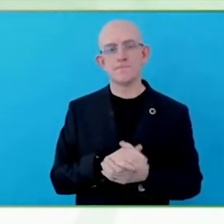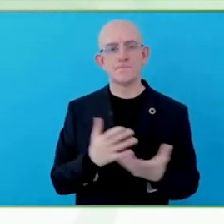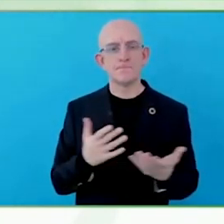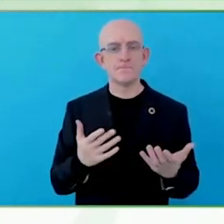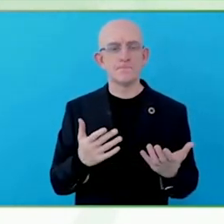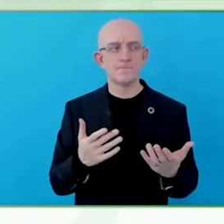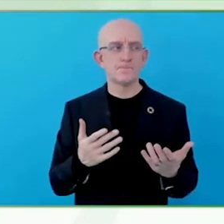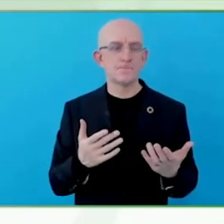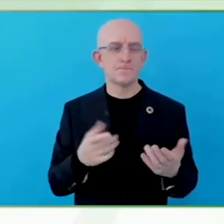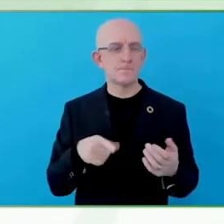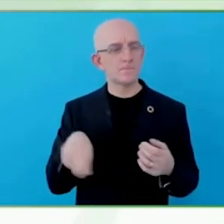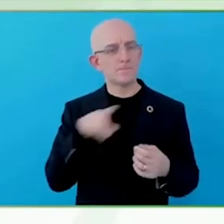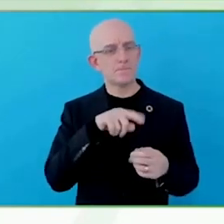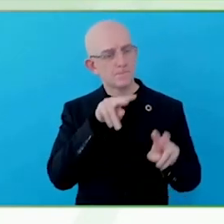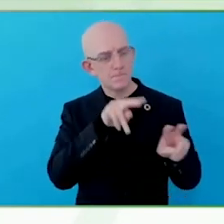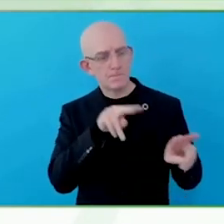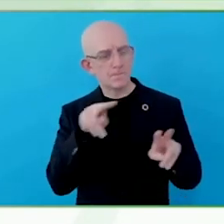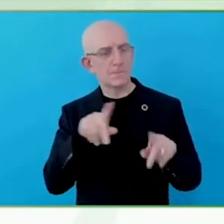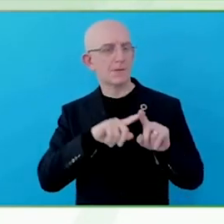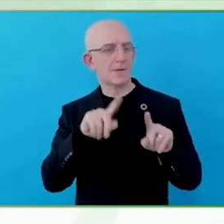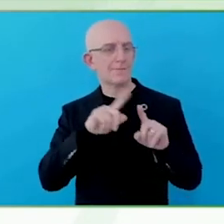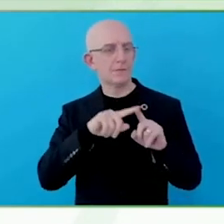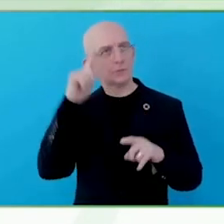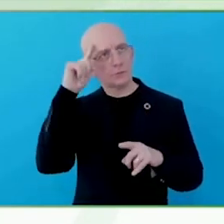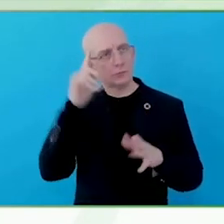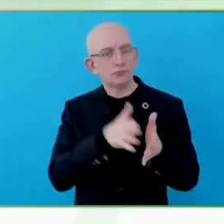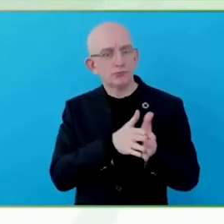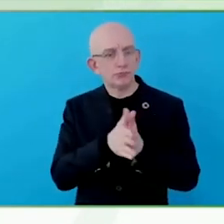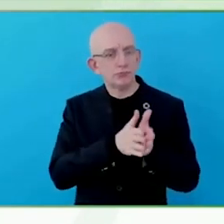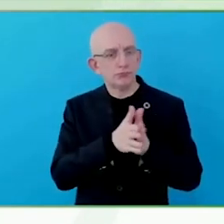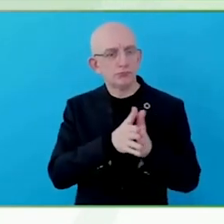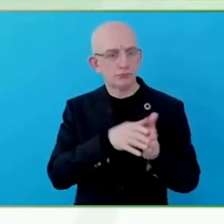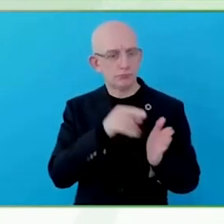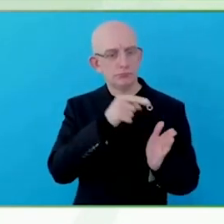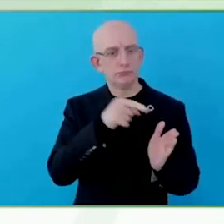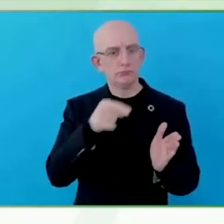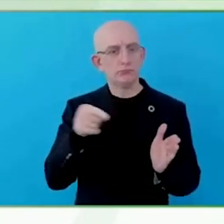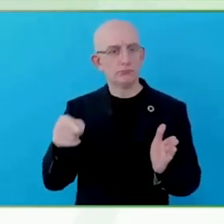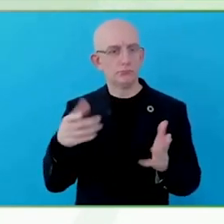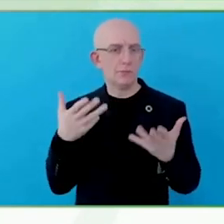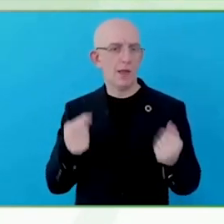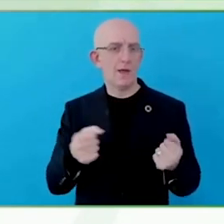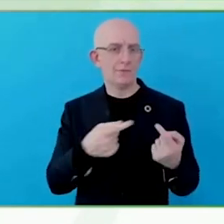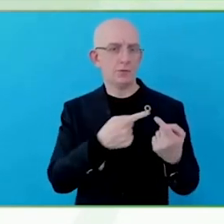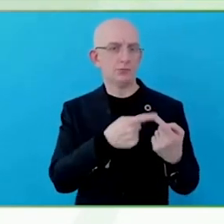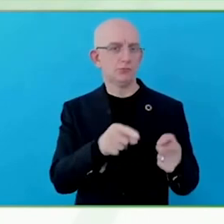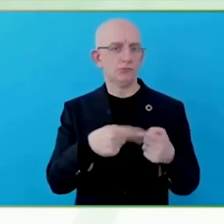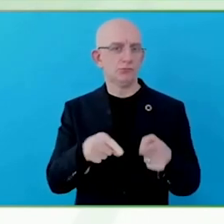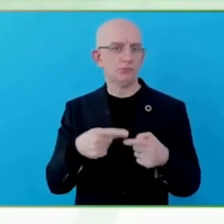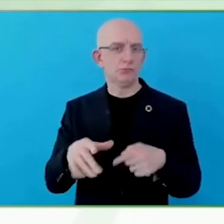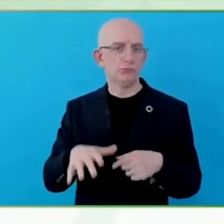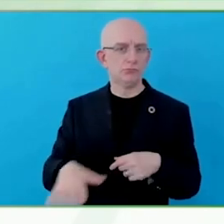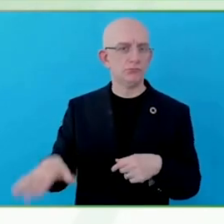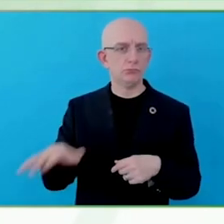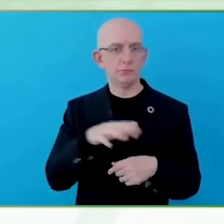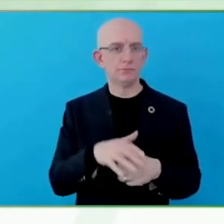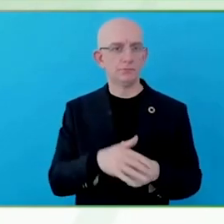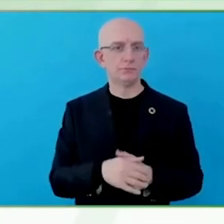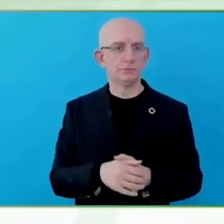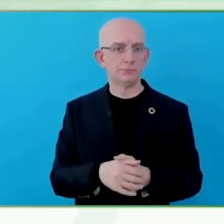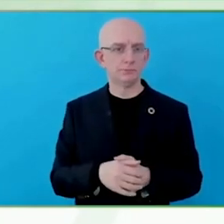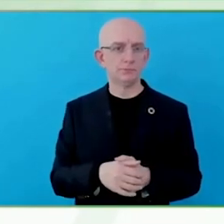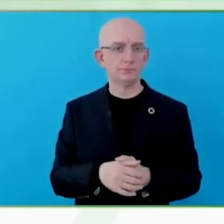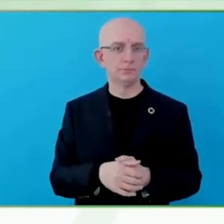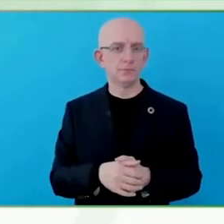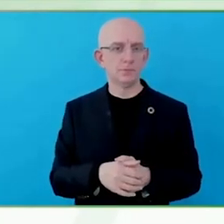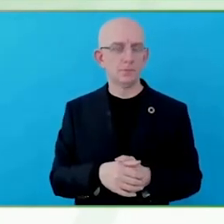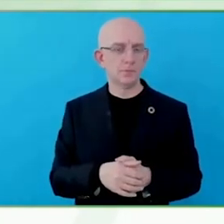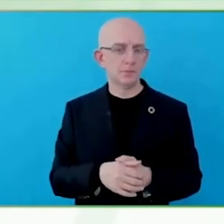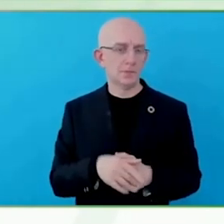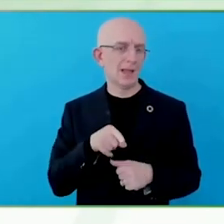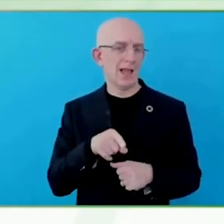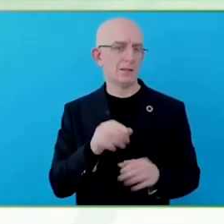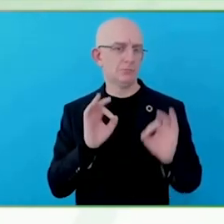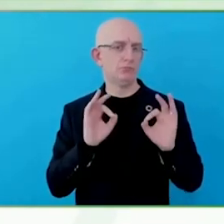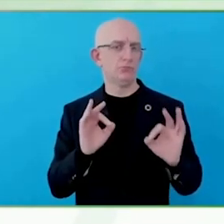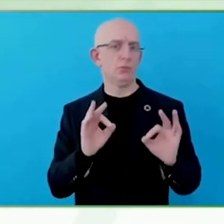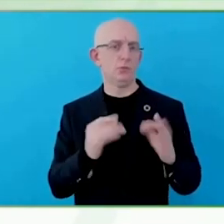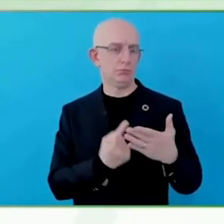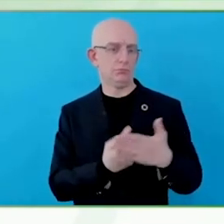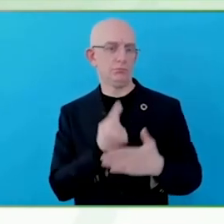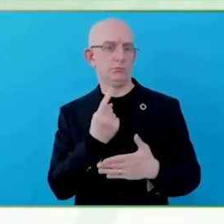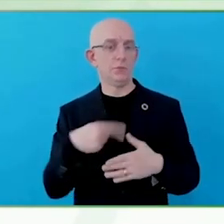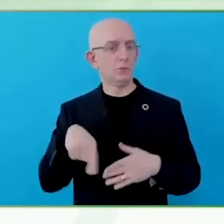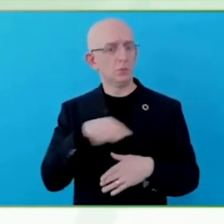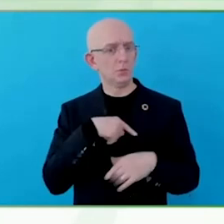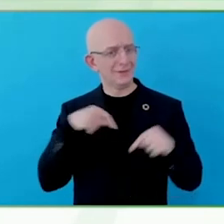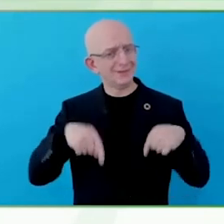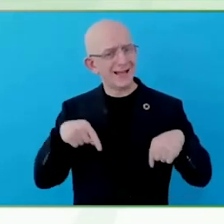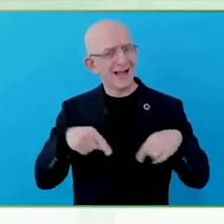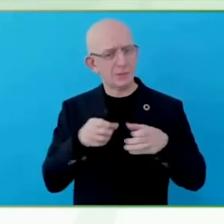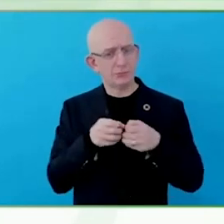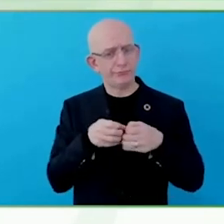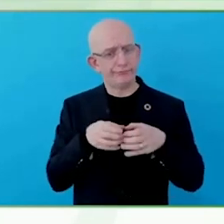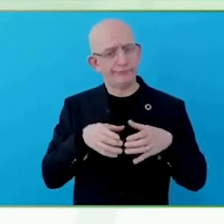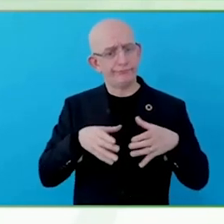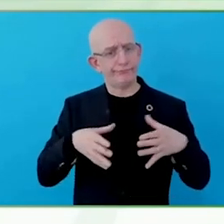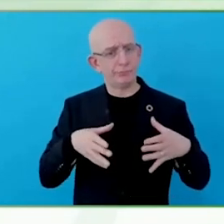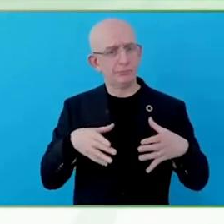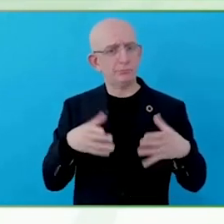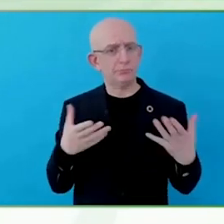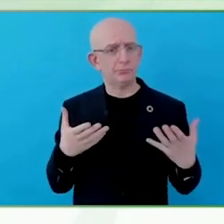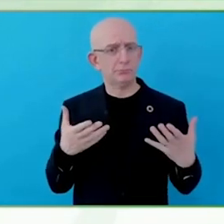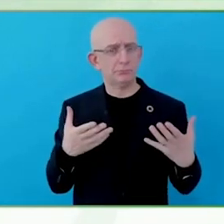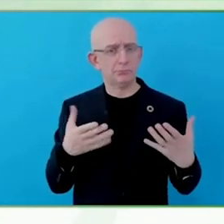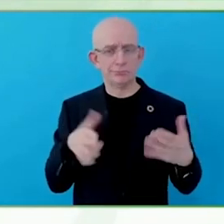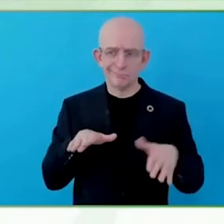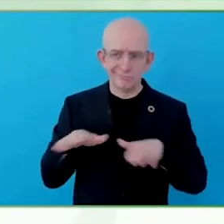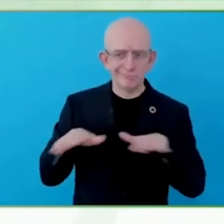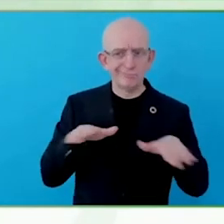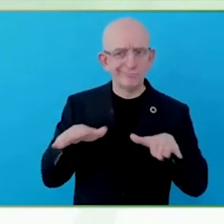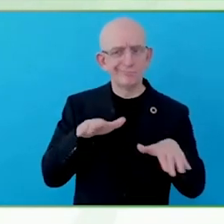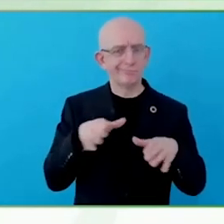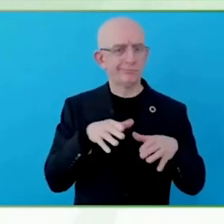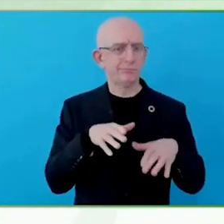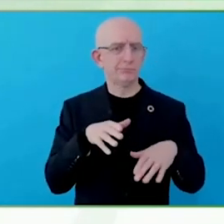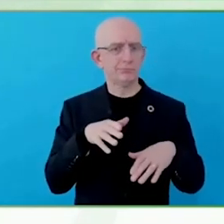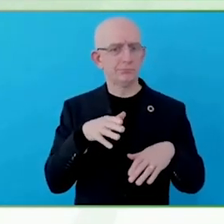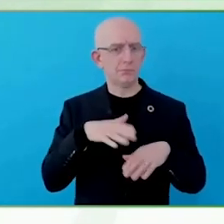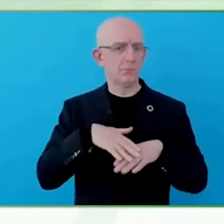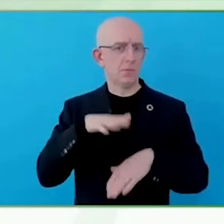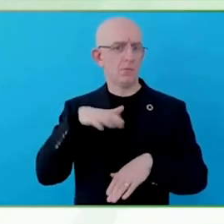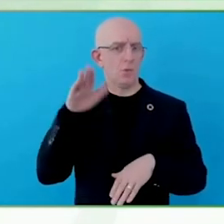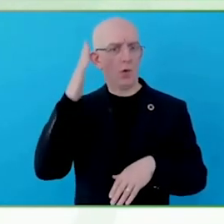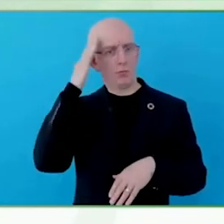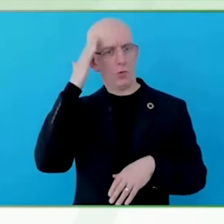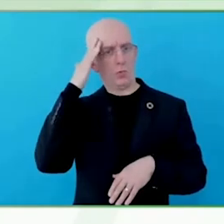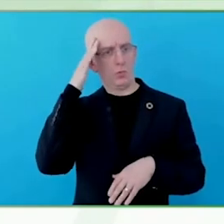We are using different resources, different ideas.